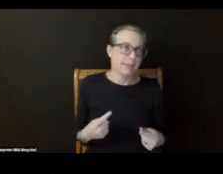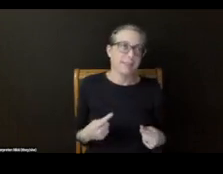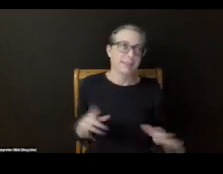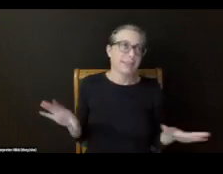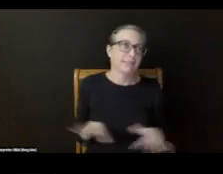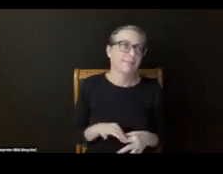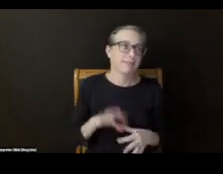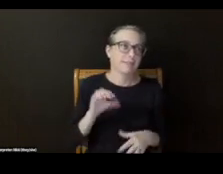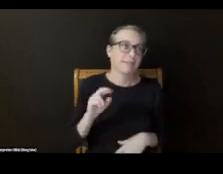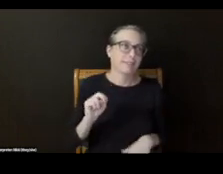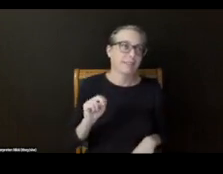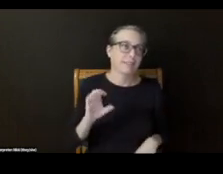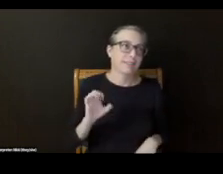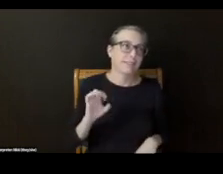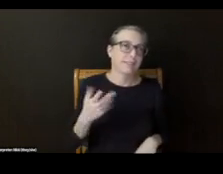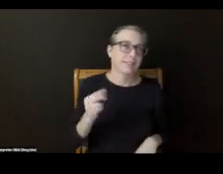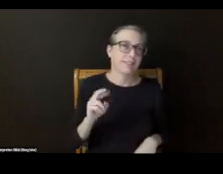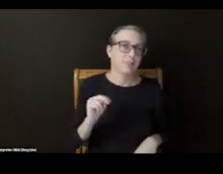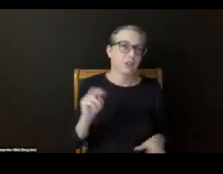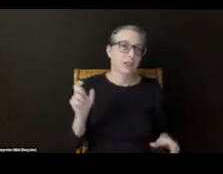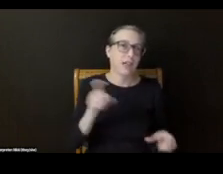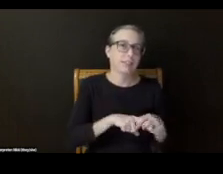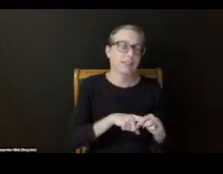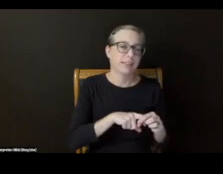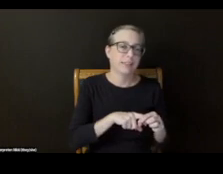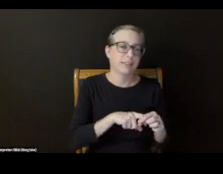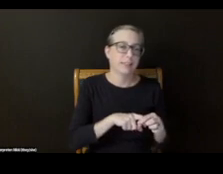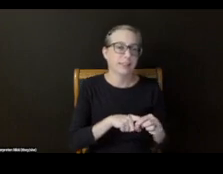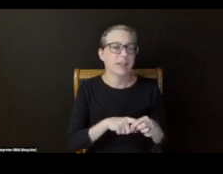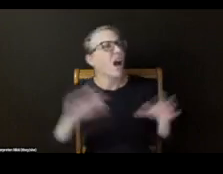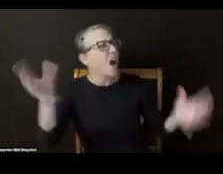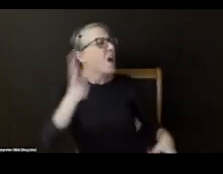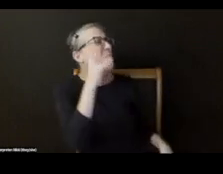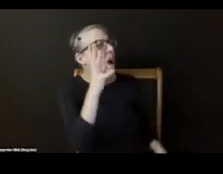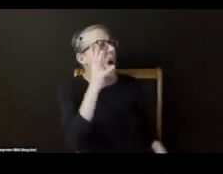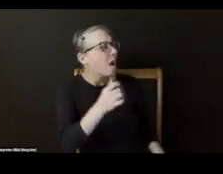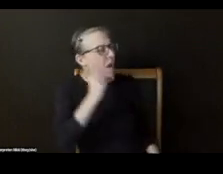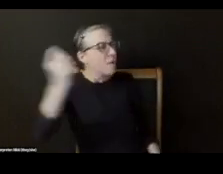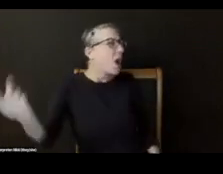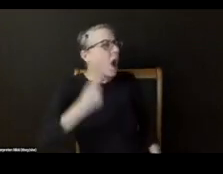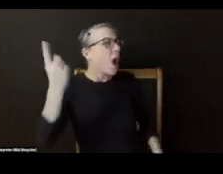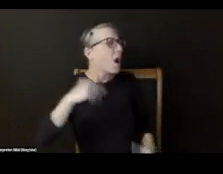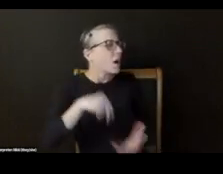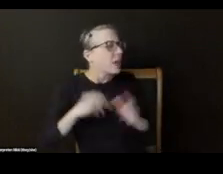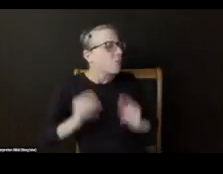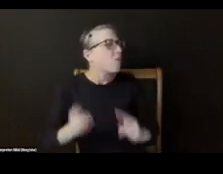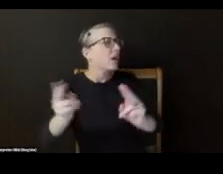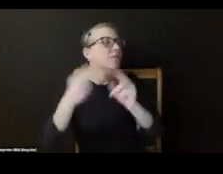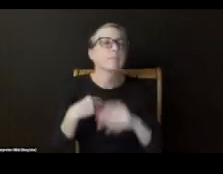He was three weeks early. Not always in a rush. That was him, by the way.